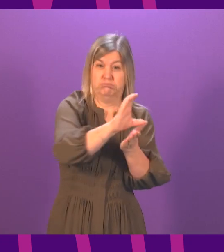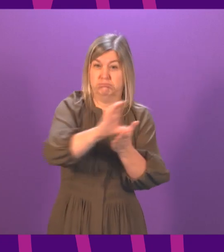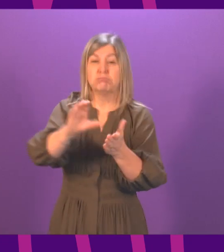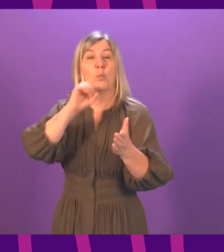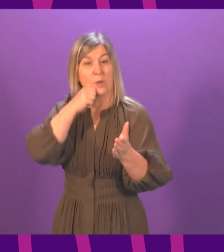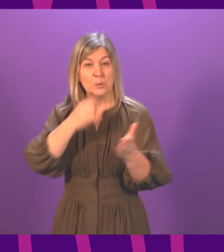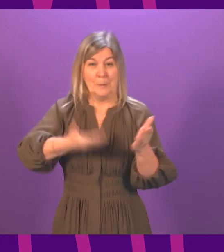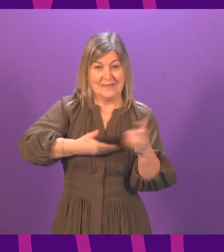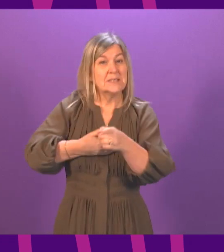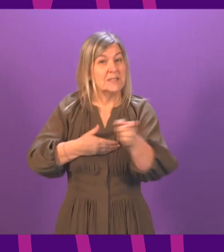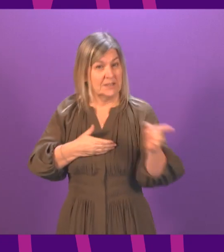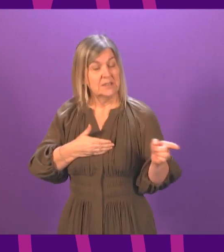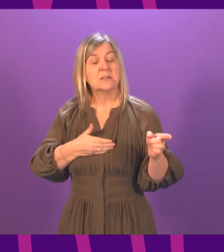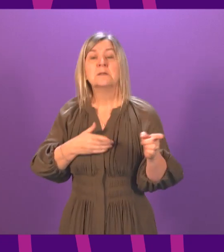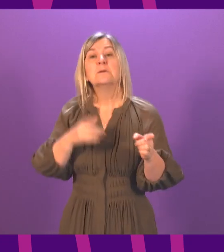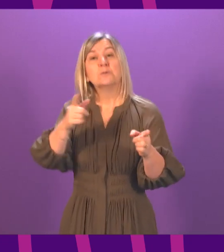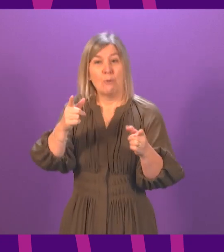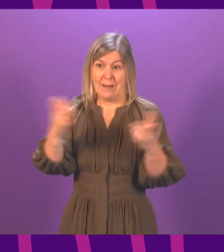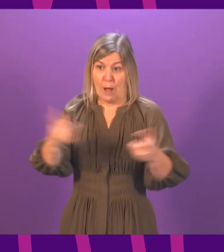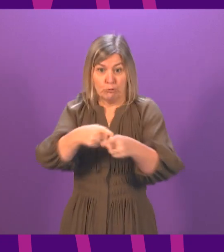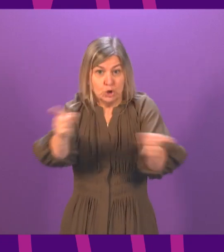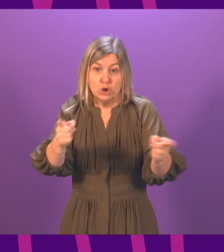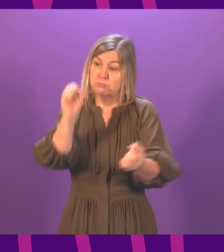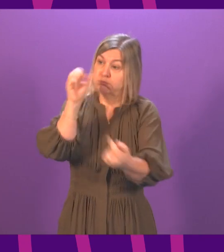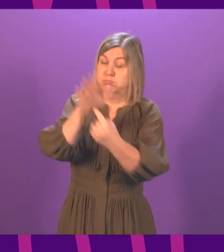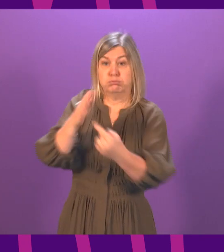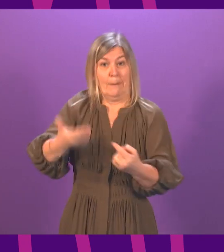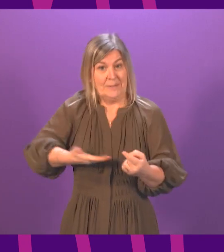national policy, and I encourage those essential businesses that are experiencing hardship as a